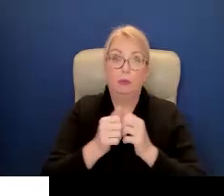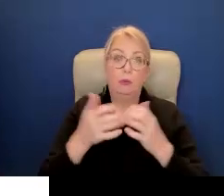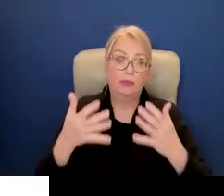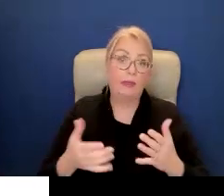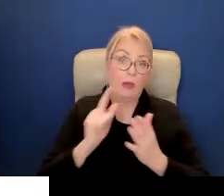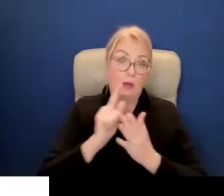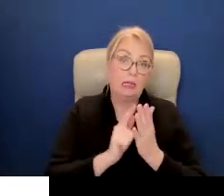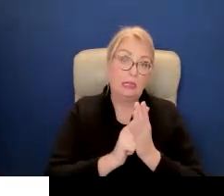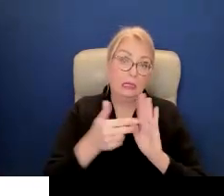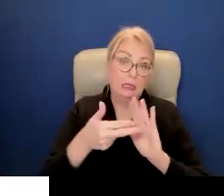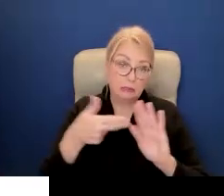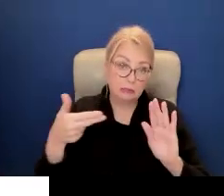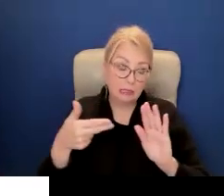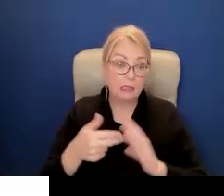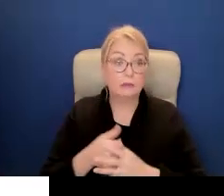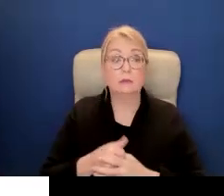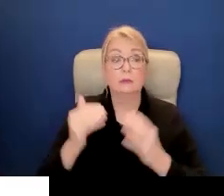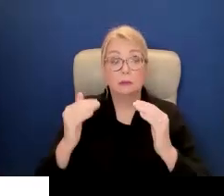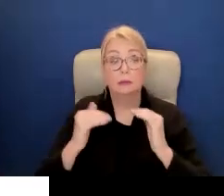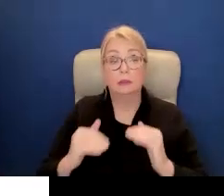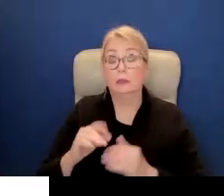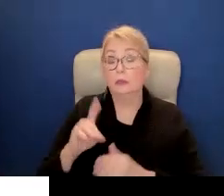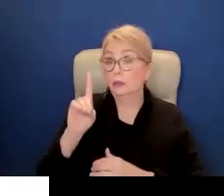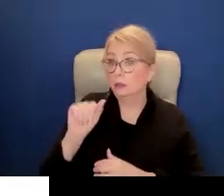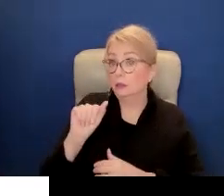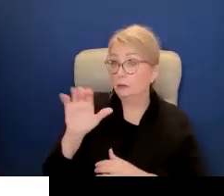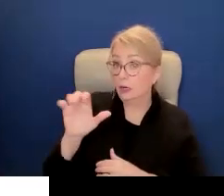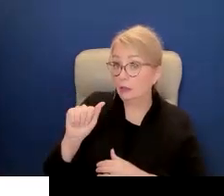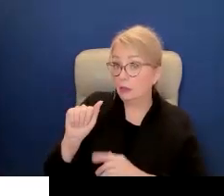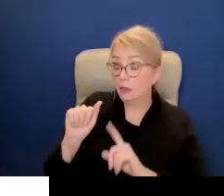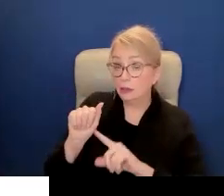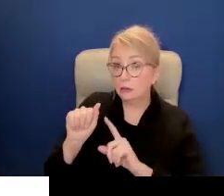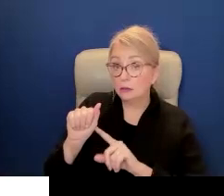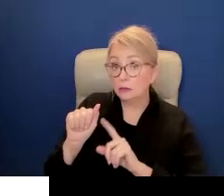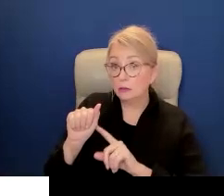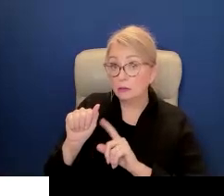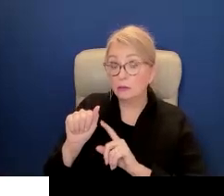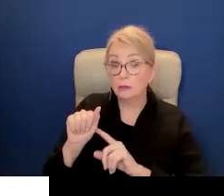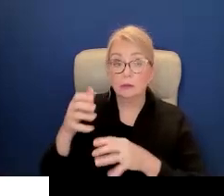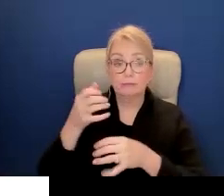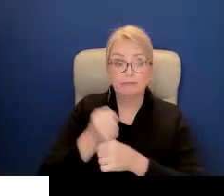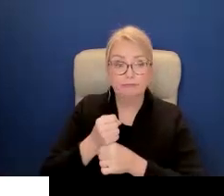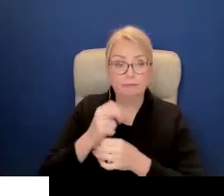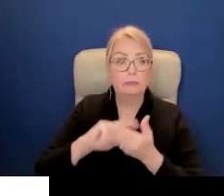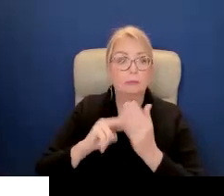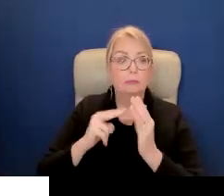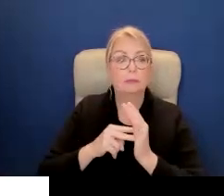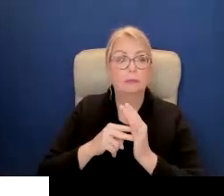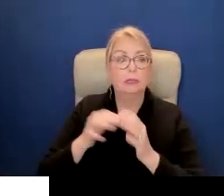And when we talk about DACA, many of you may know, DACA is a acronym for Deferred Action for Childhood Arrivals.